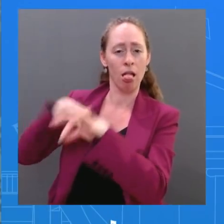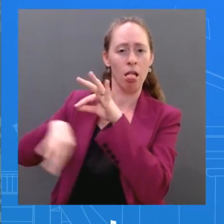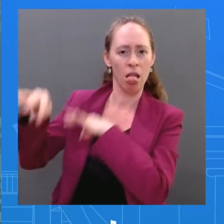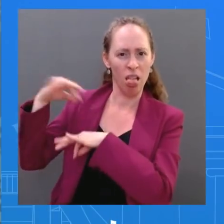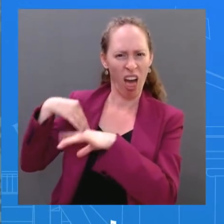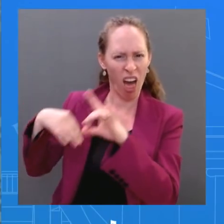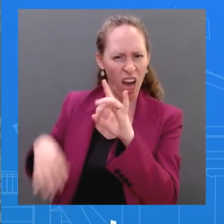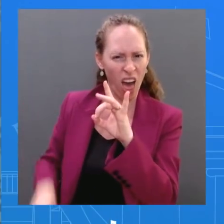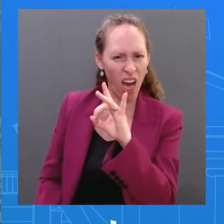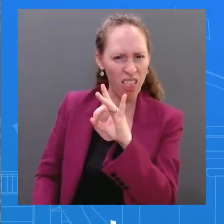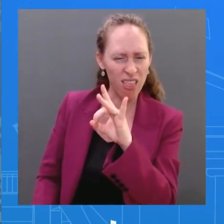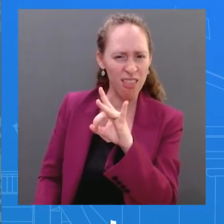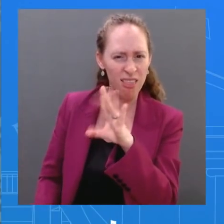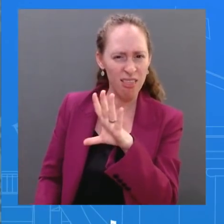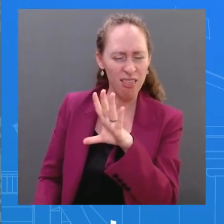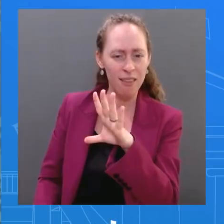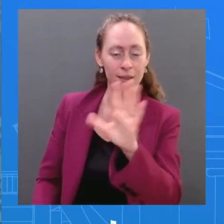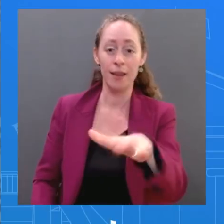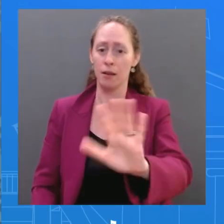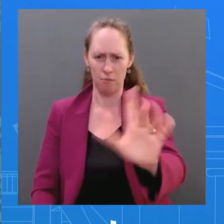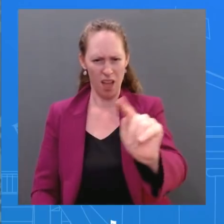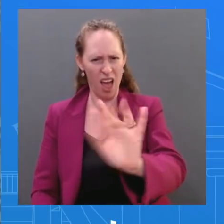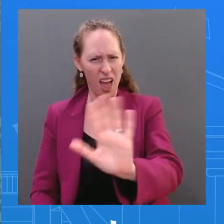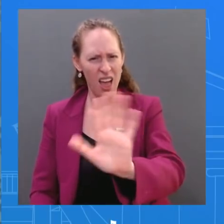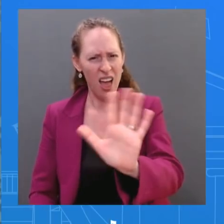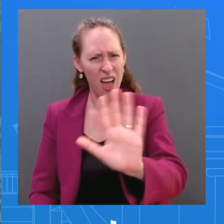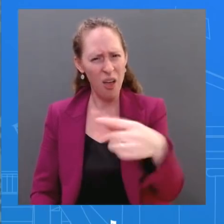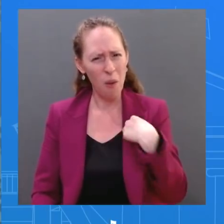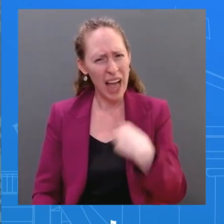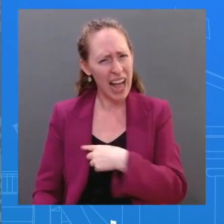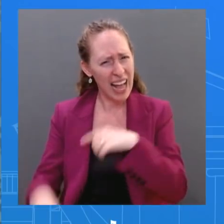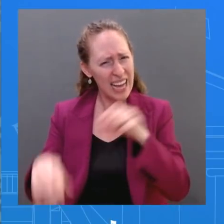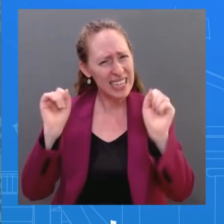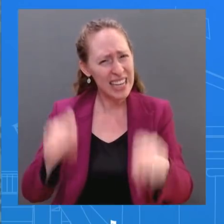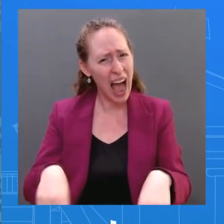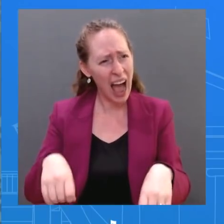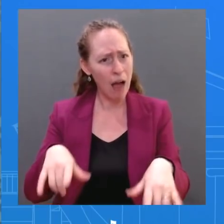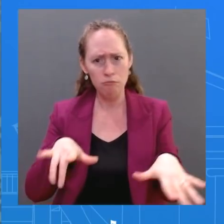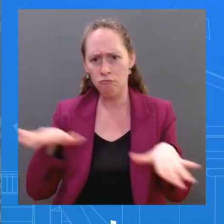I remind -- I remind you and all others that -- when Leader Mitch McConnell himself